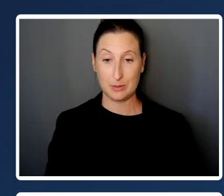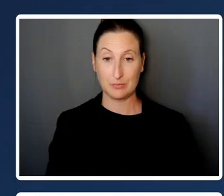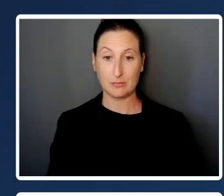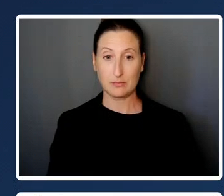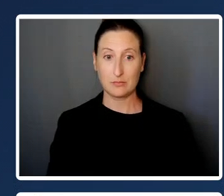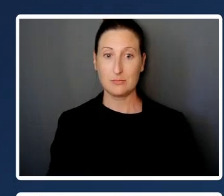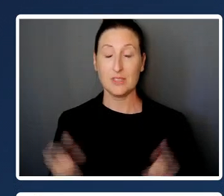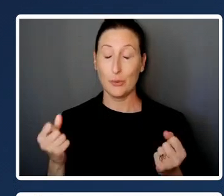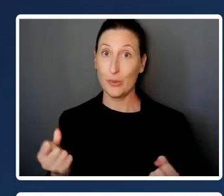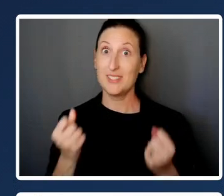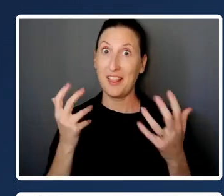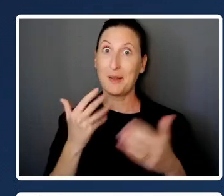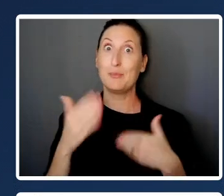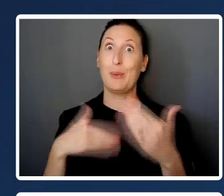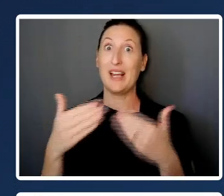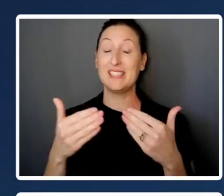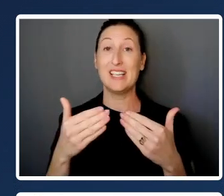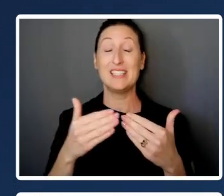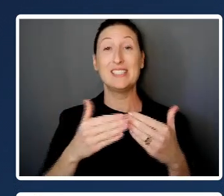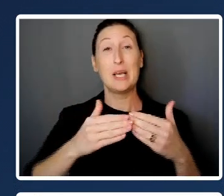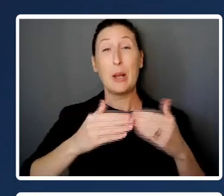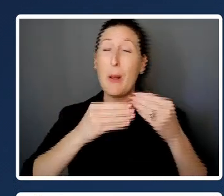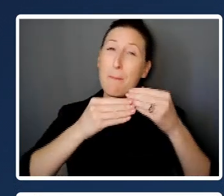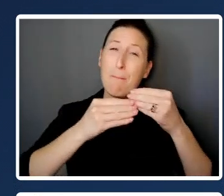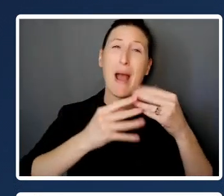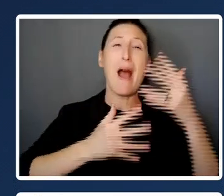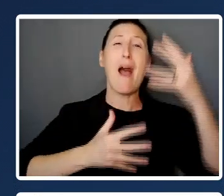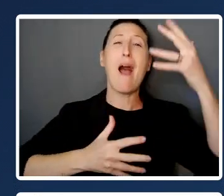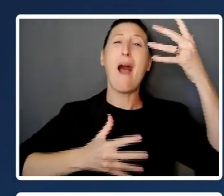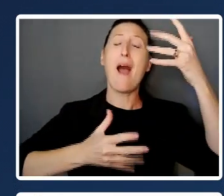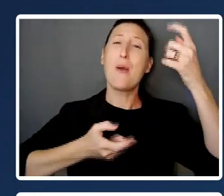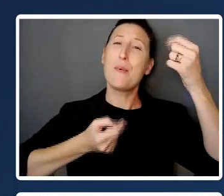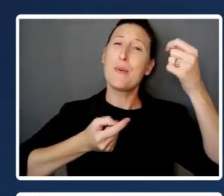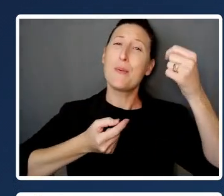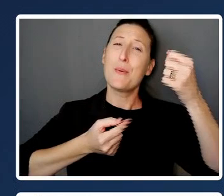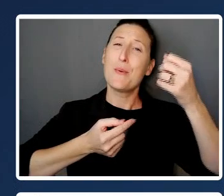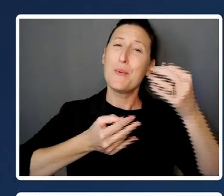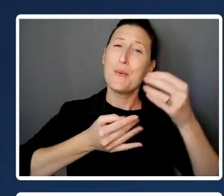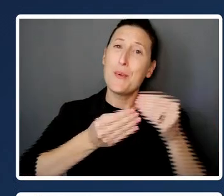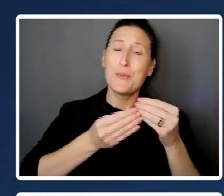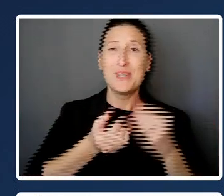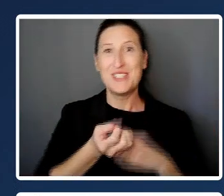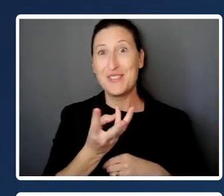this huge list down to just a couple of ideas. But we had the students work in groups together,